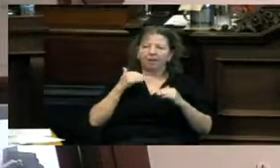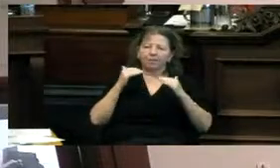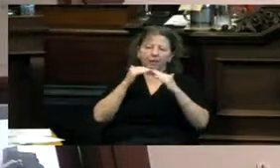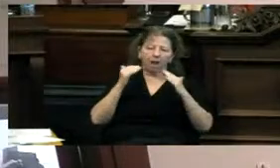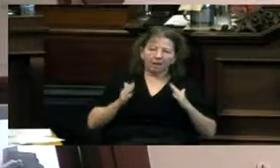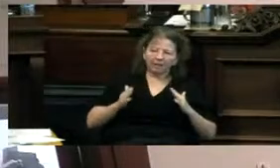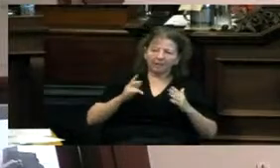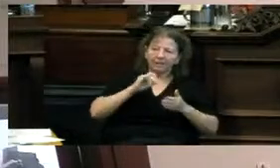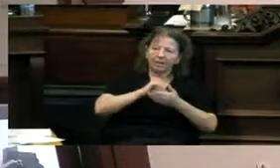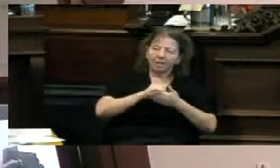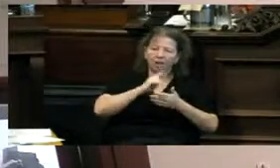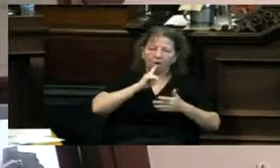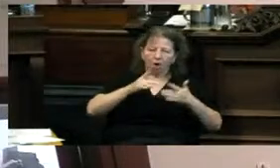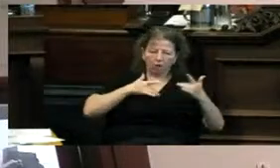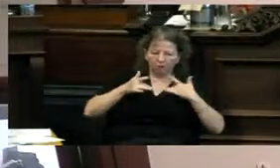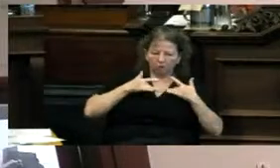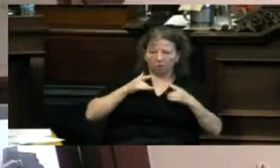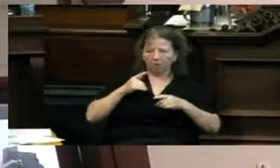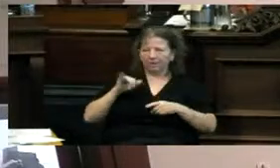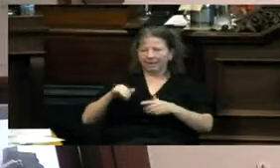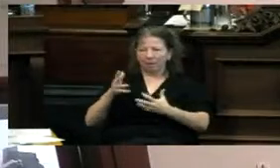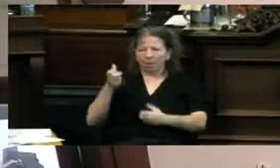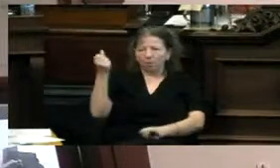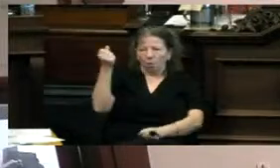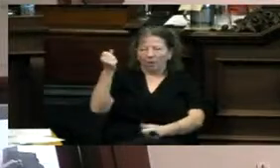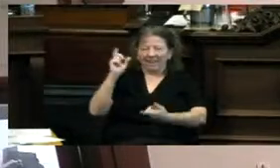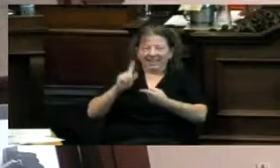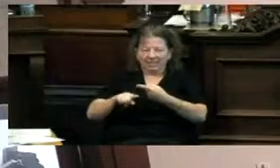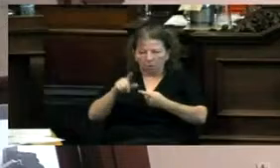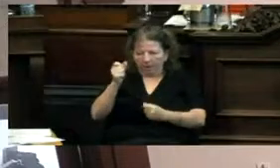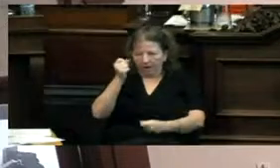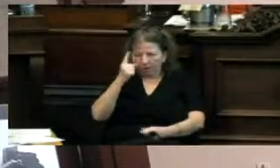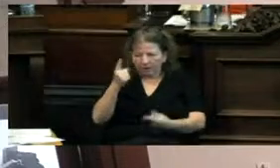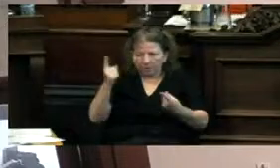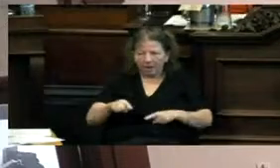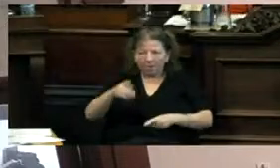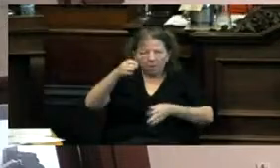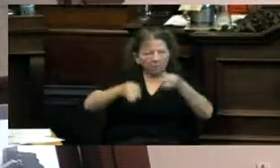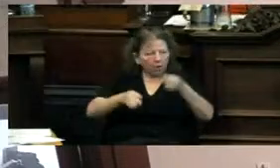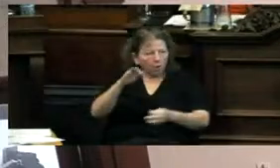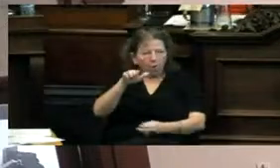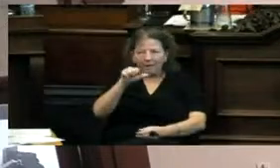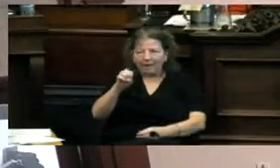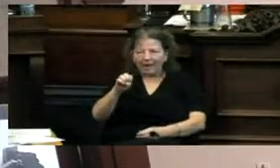piece of legislation, but I do have some colleagues that have raised some concerns about